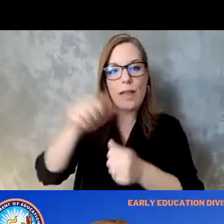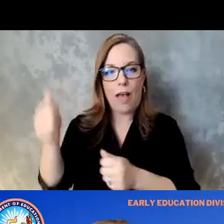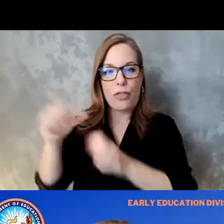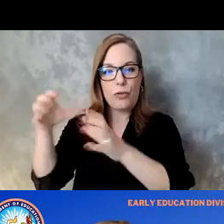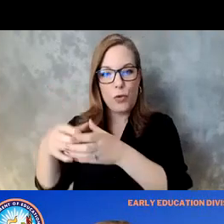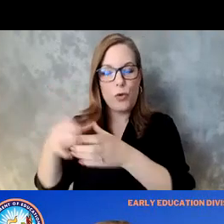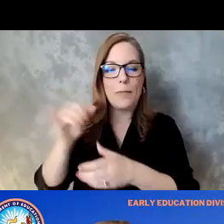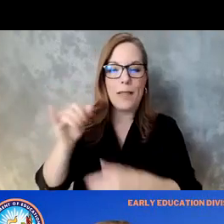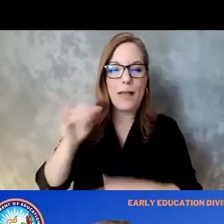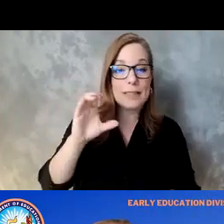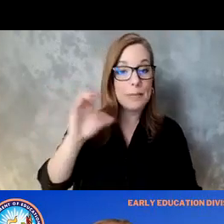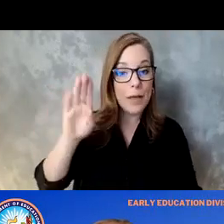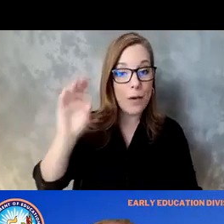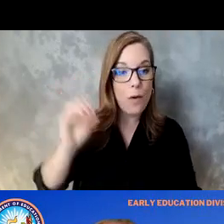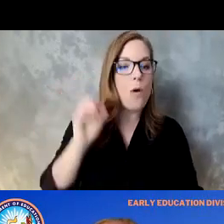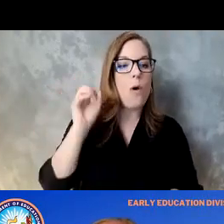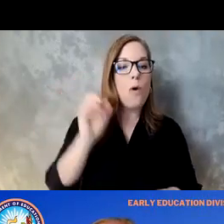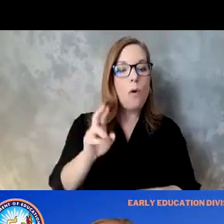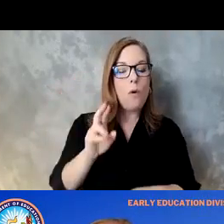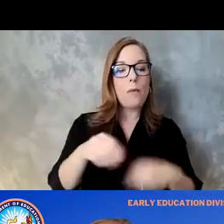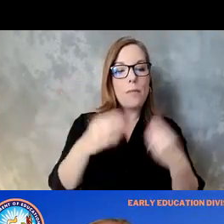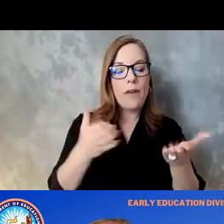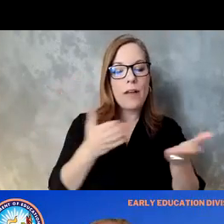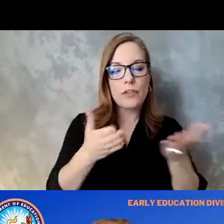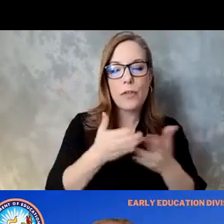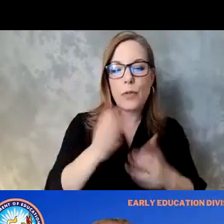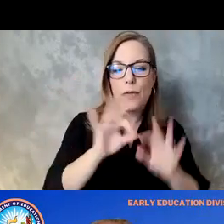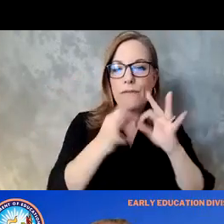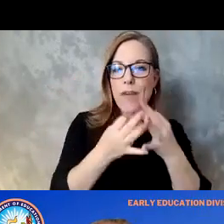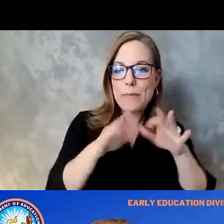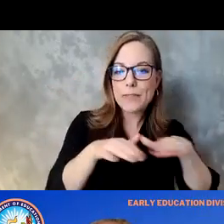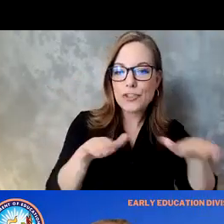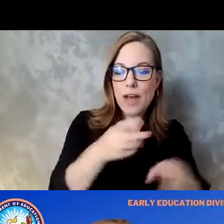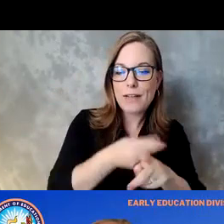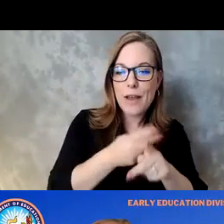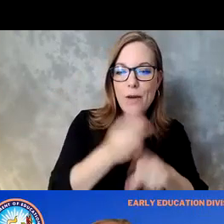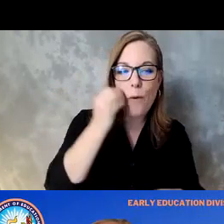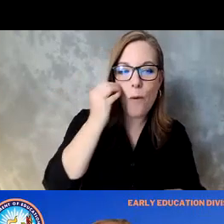Or they can provide services through a family child care home education network or FCCHEN.